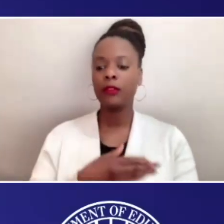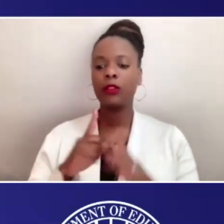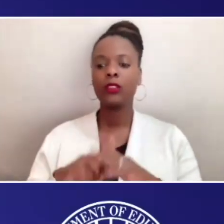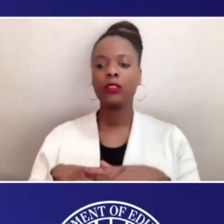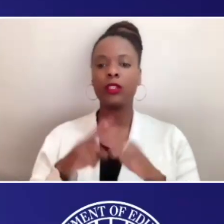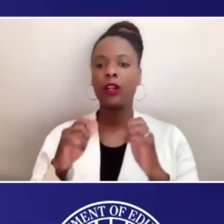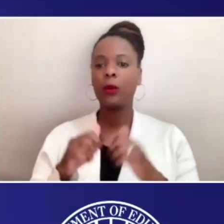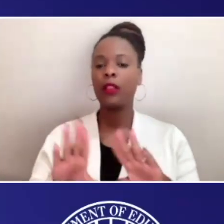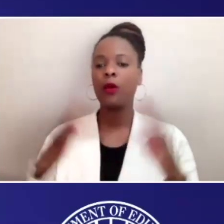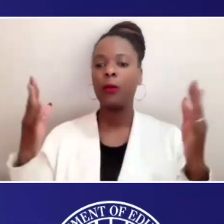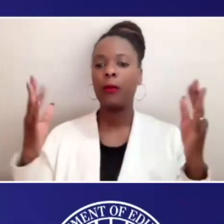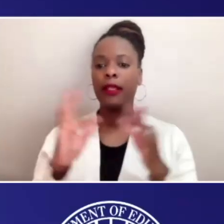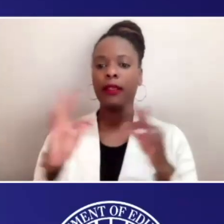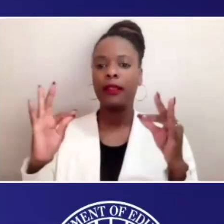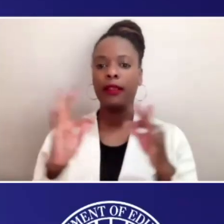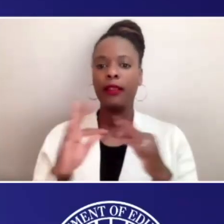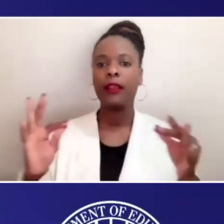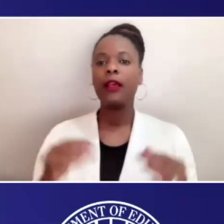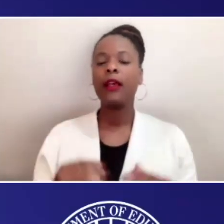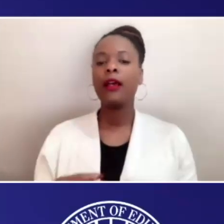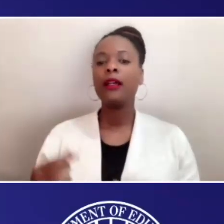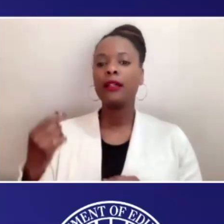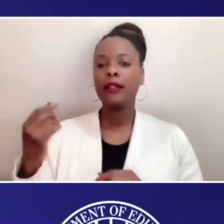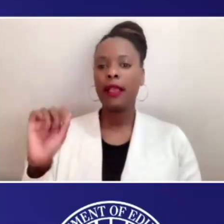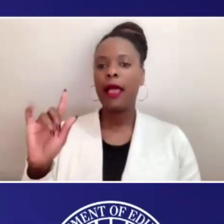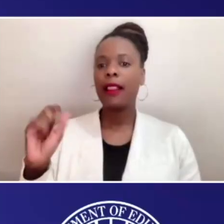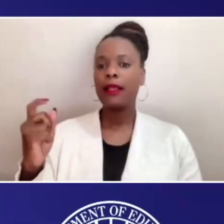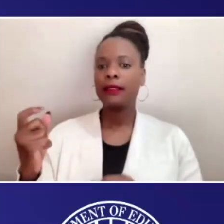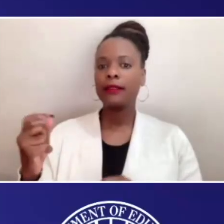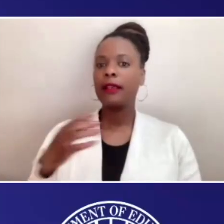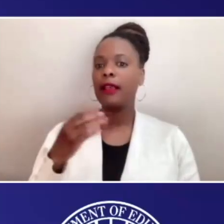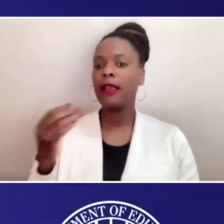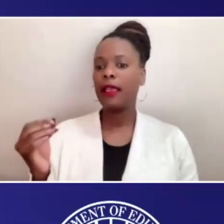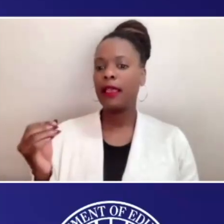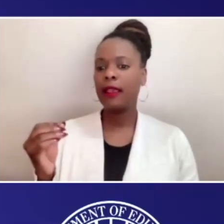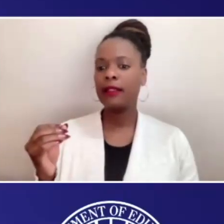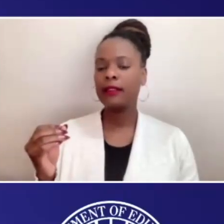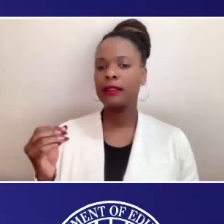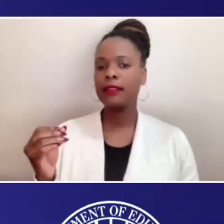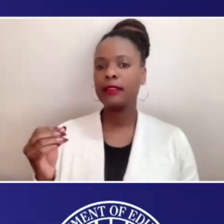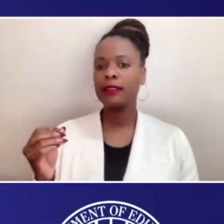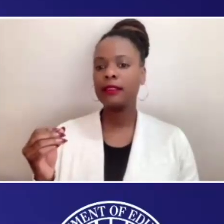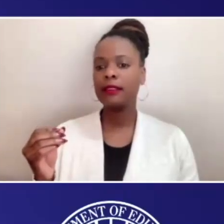I know that I was approached by Alex, and I think I'll let Alex make a comment for us today.